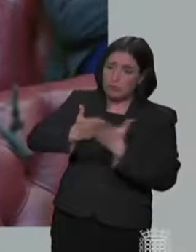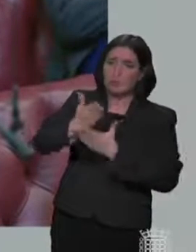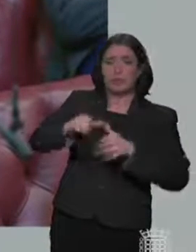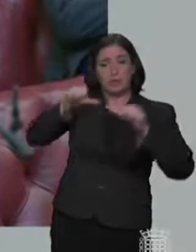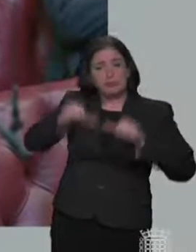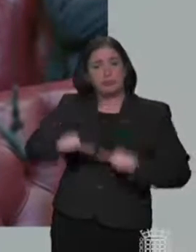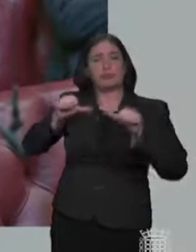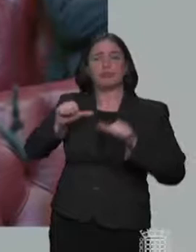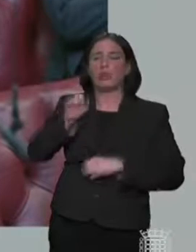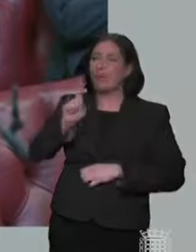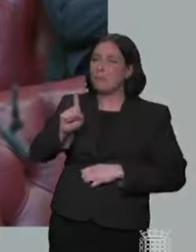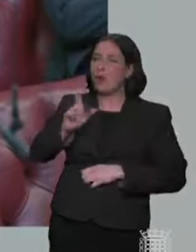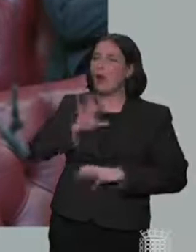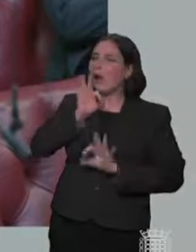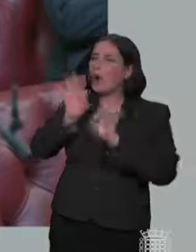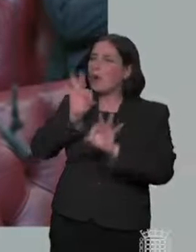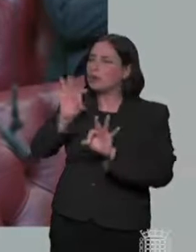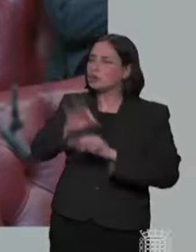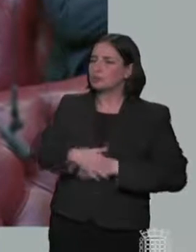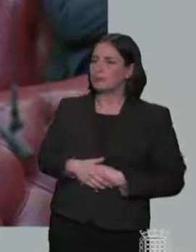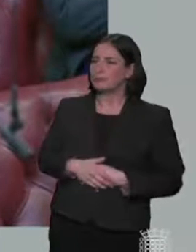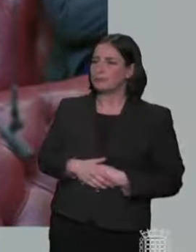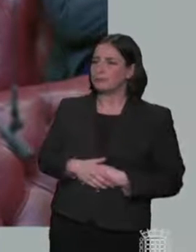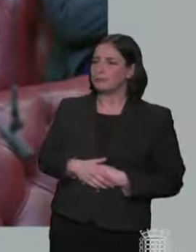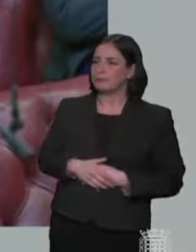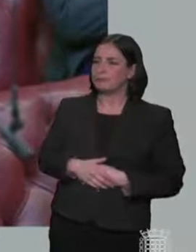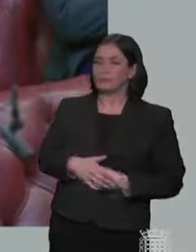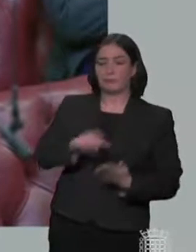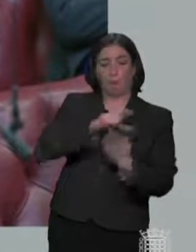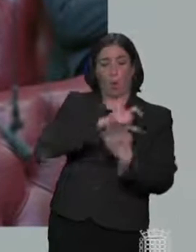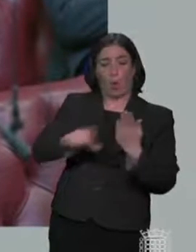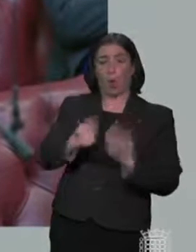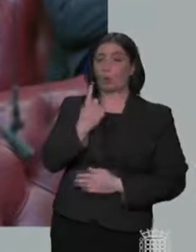the simplest and most welcome clause in the bill is clause 1-1 which simply states